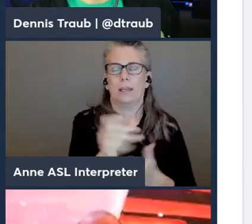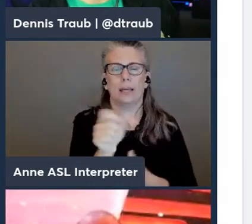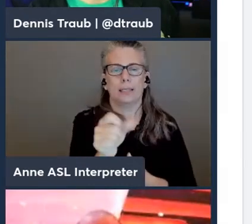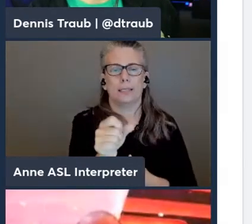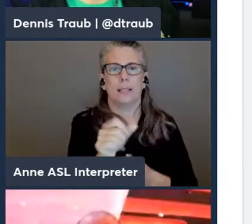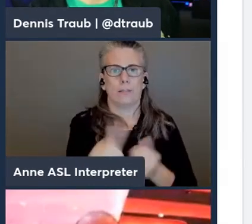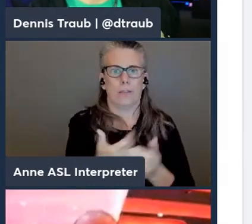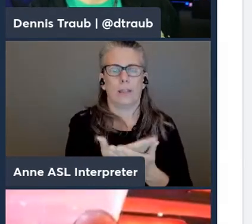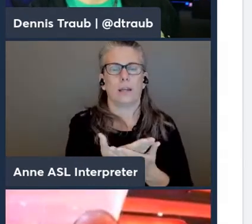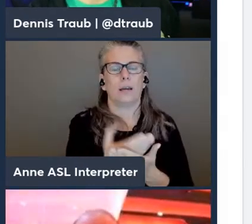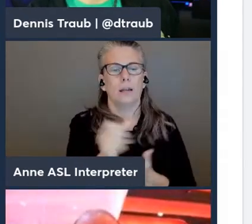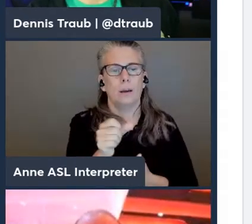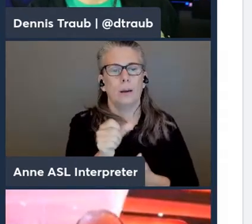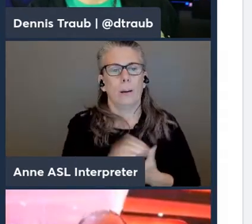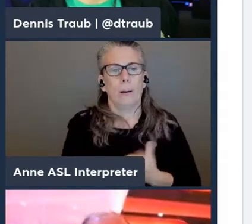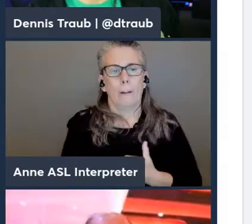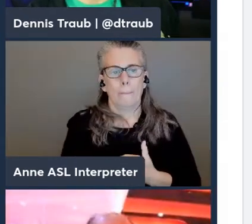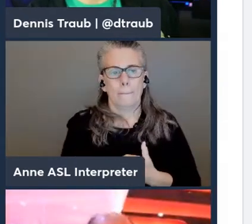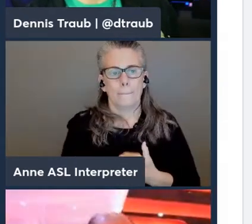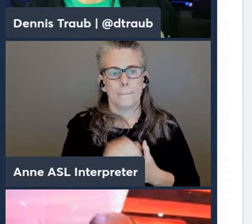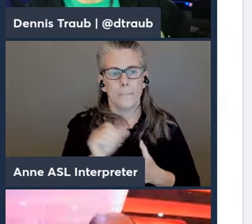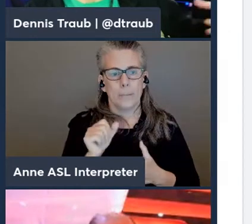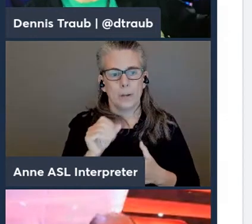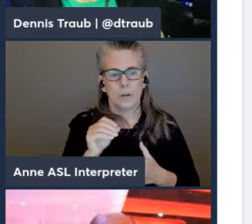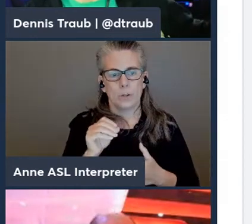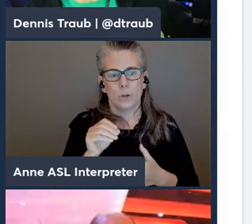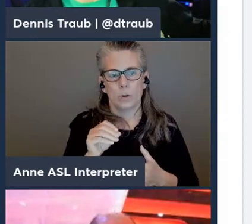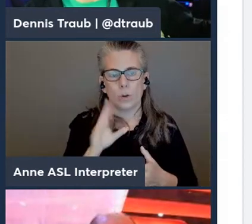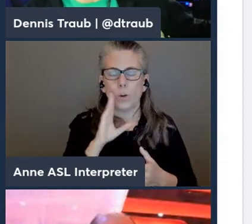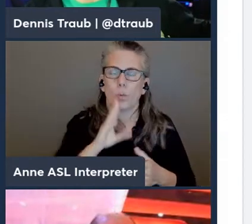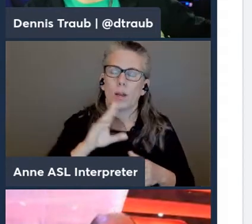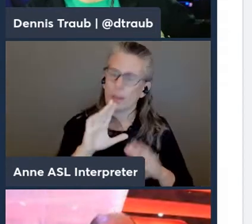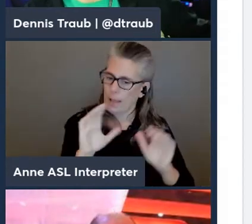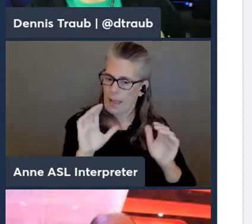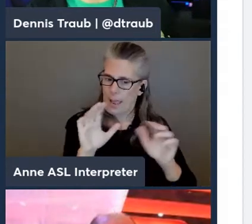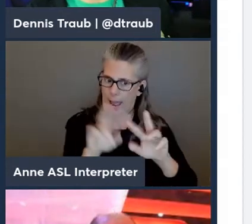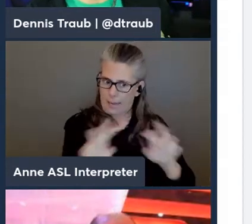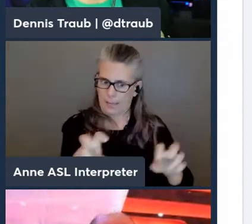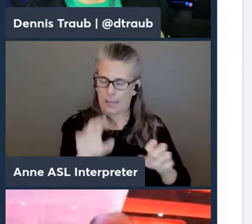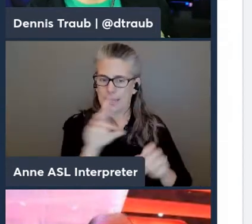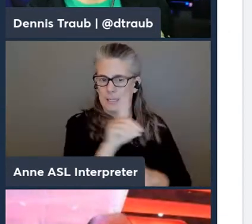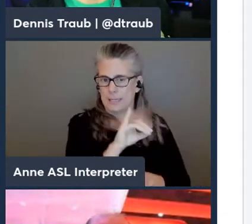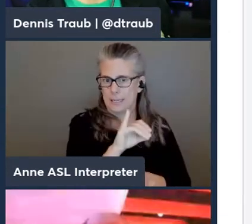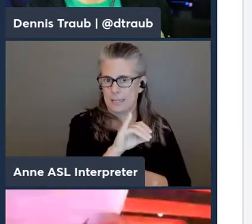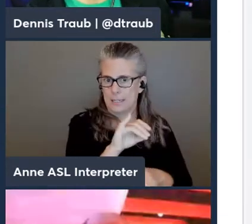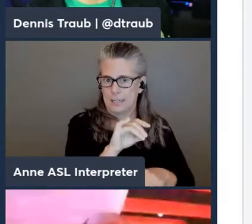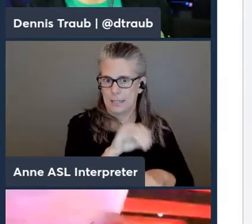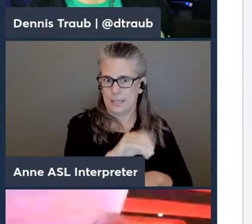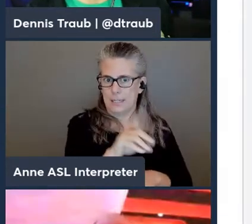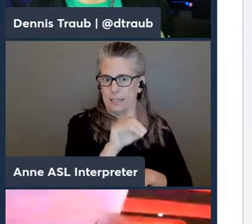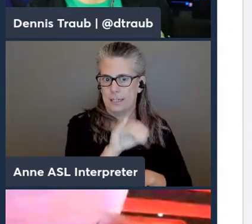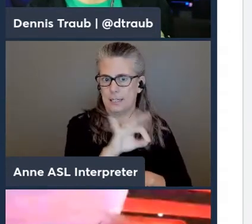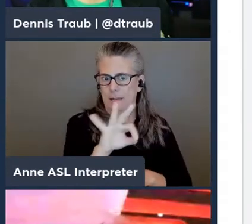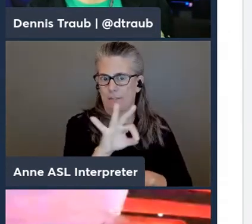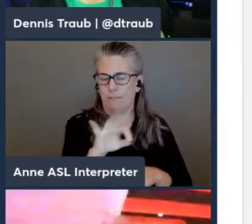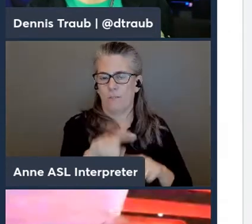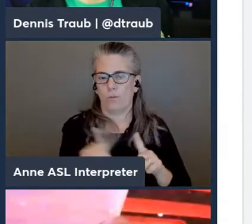So it analyzes the diff for additional pull requests basically? Yeah. Okay. Yes.